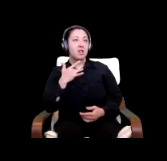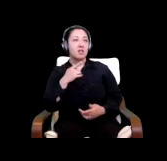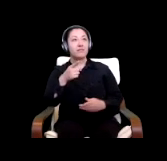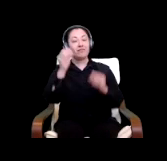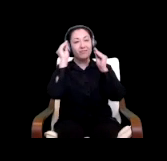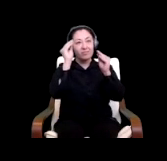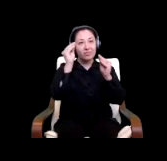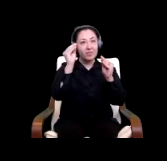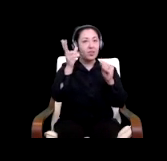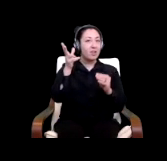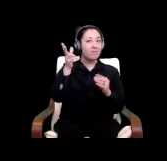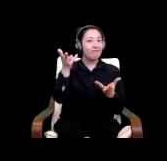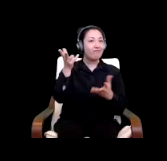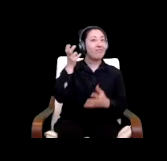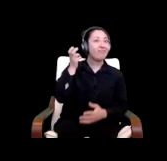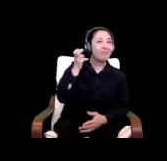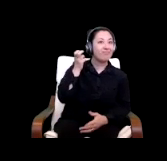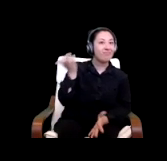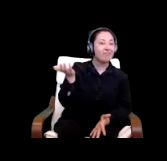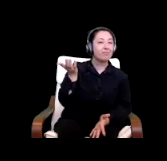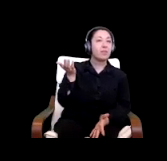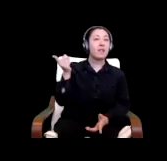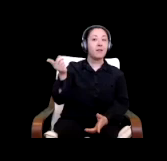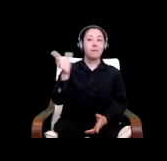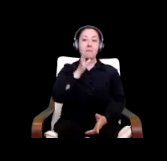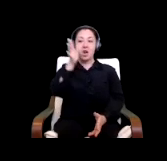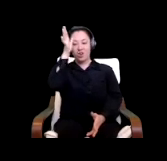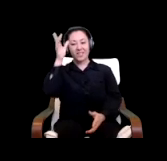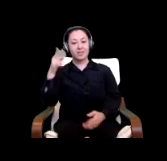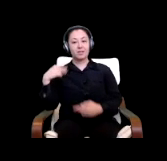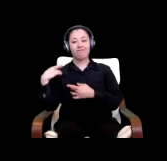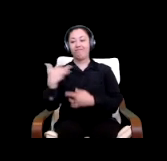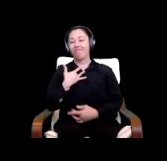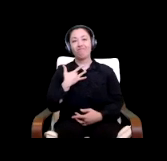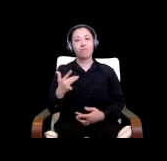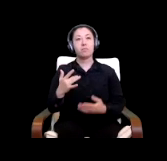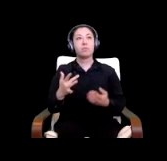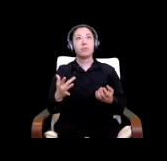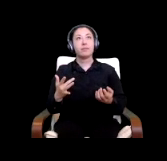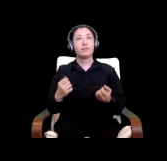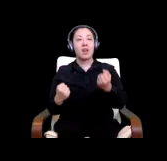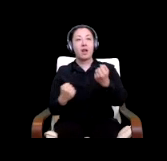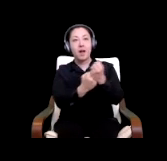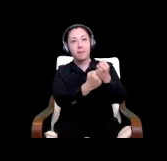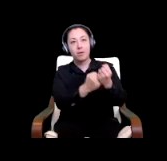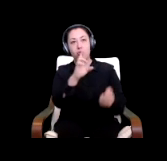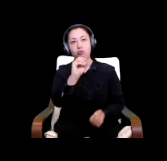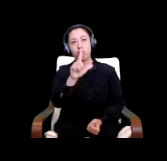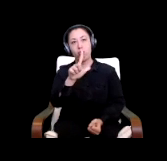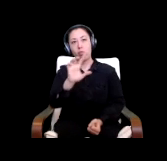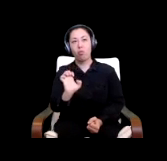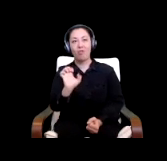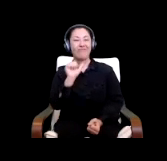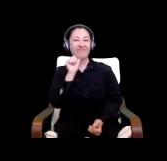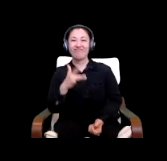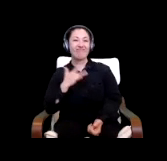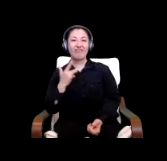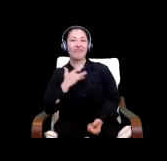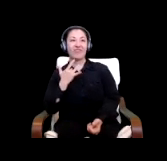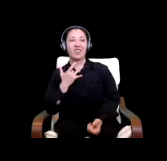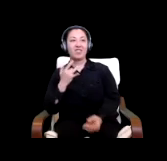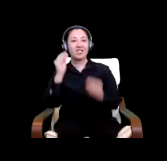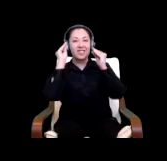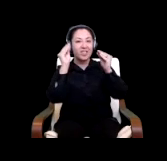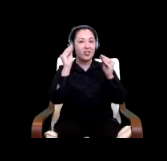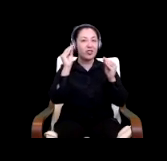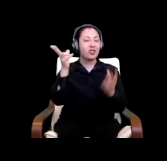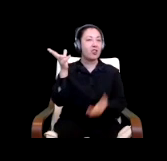the advocacy role. And sometimes they do not feel like they are being heard by educators.